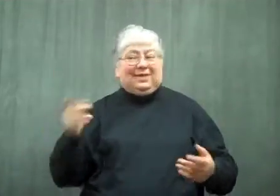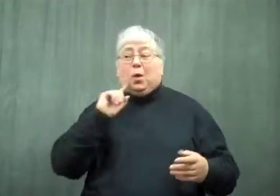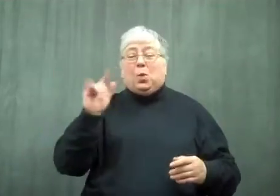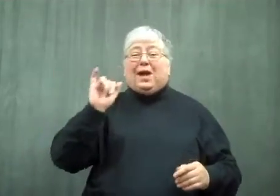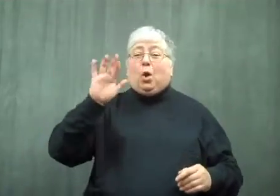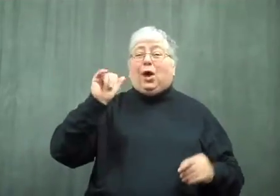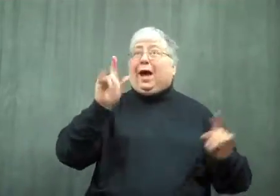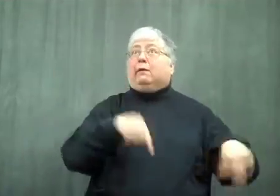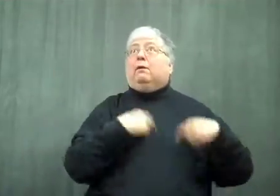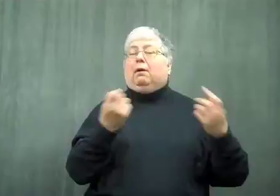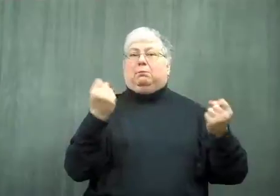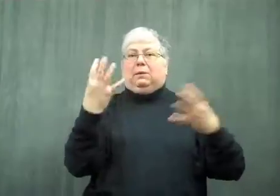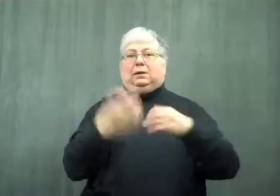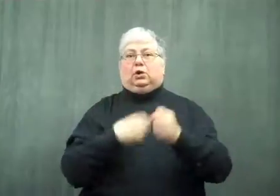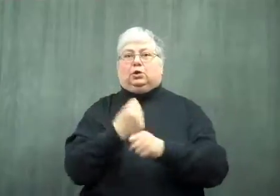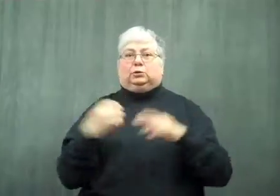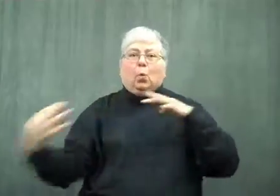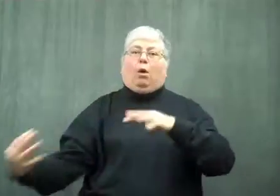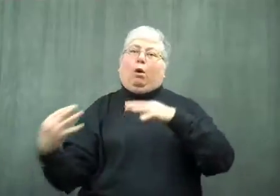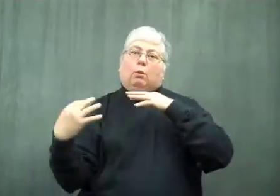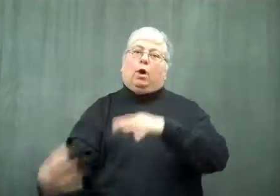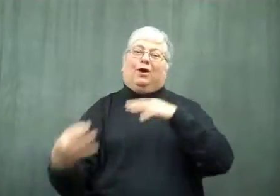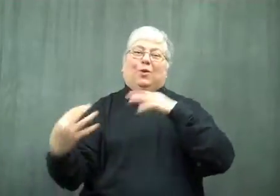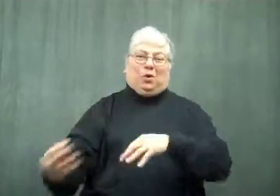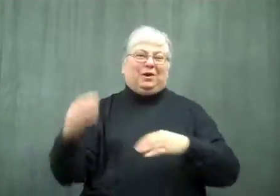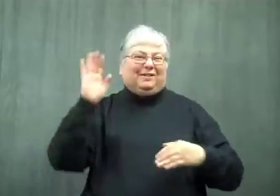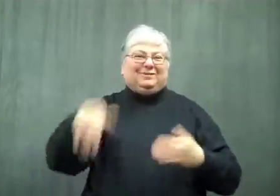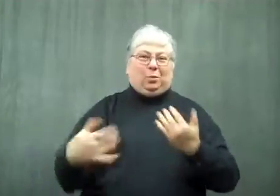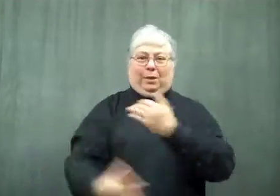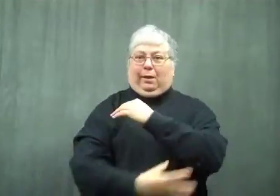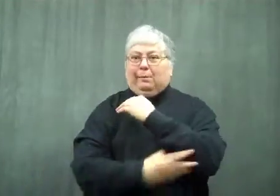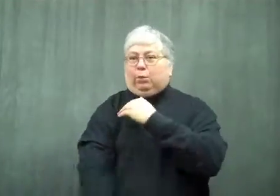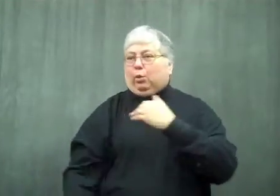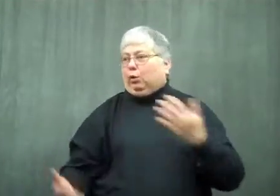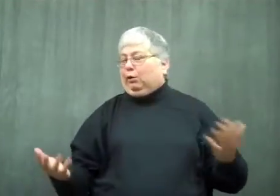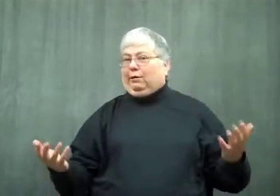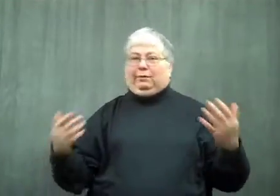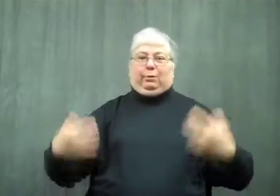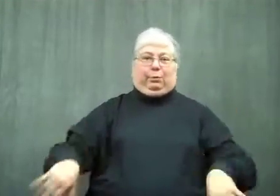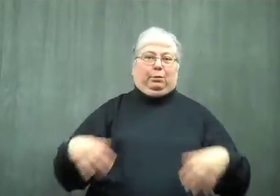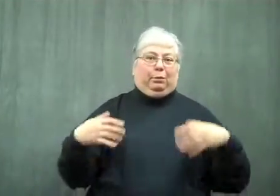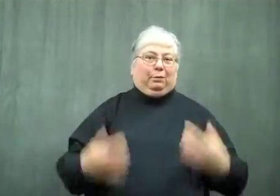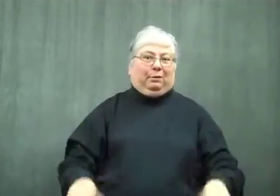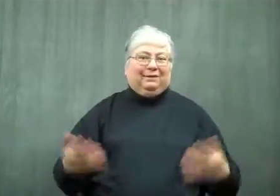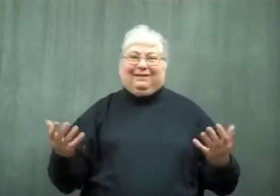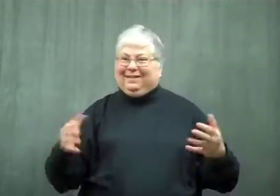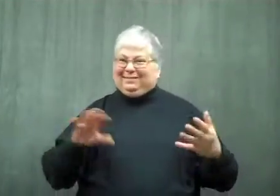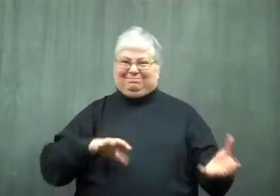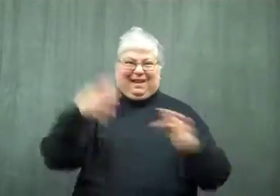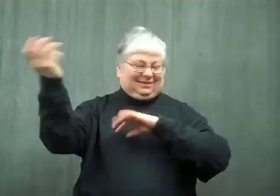Iraq has been through many years of war and poverty. It's in shambles.